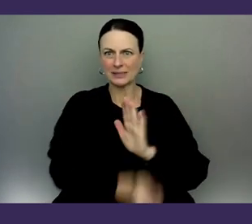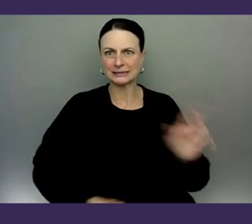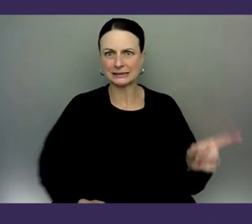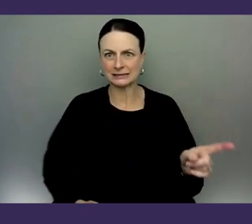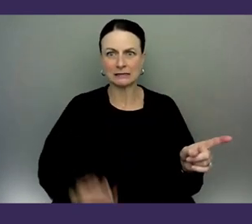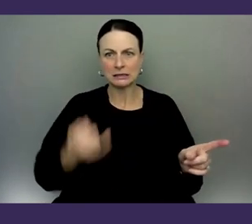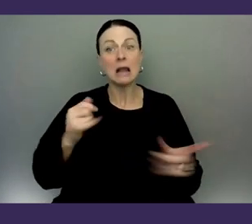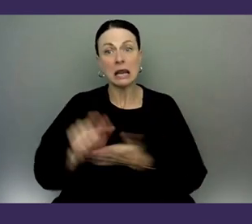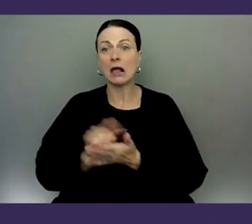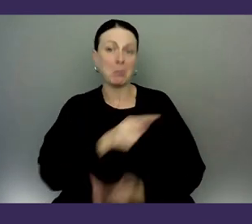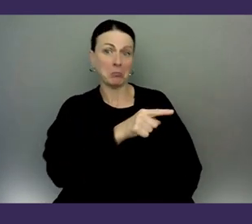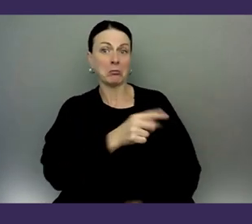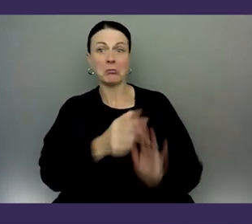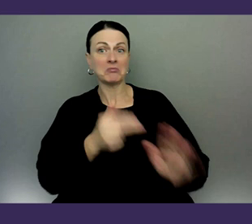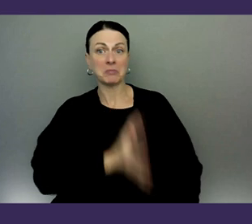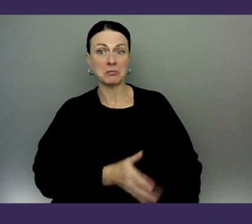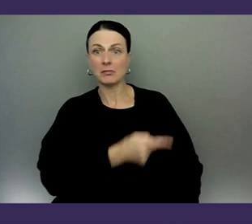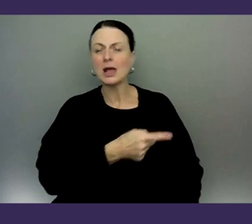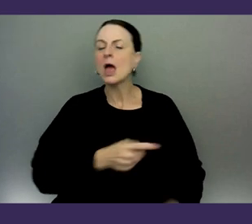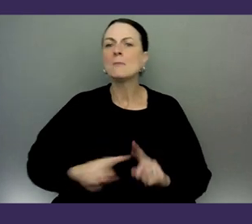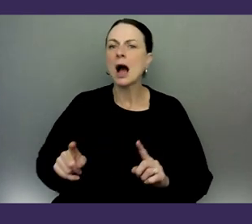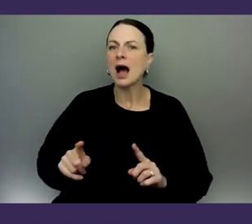However, there is a societal bias towards,